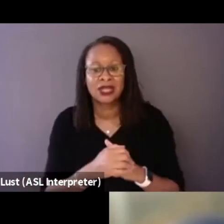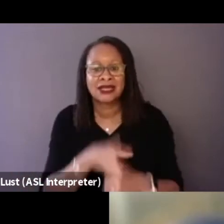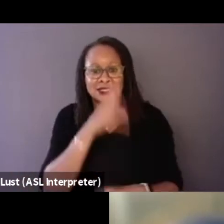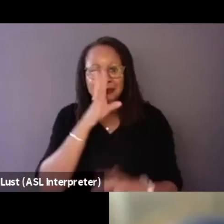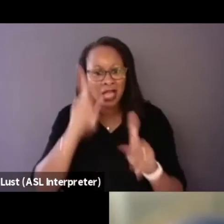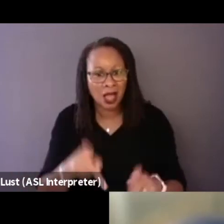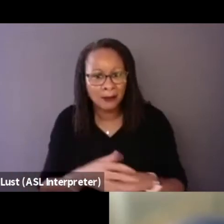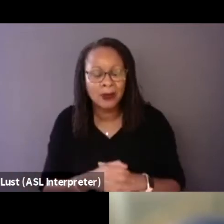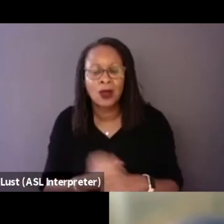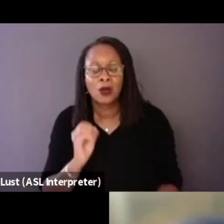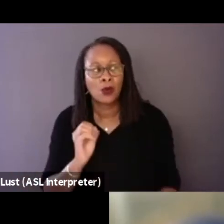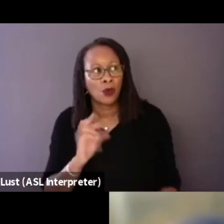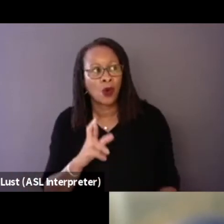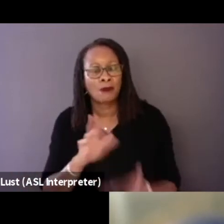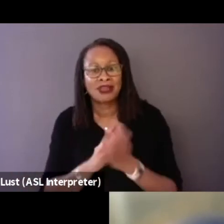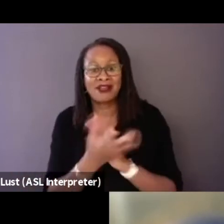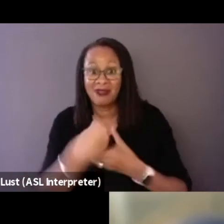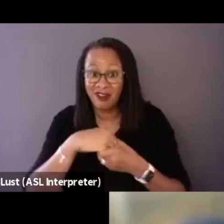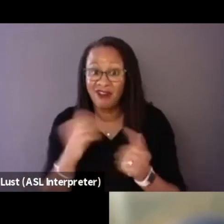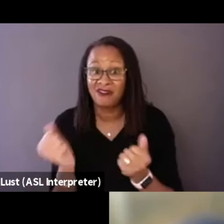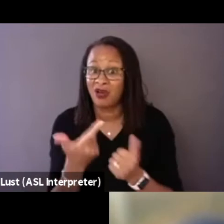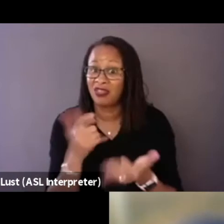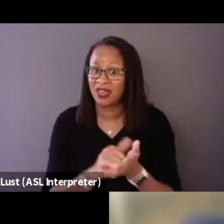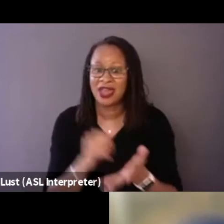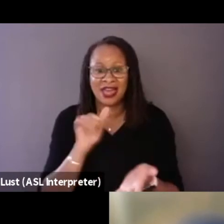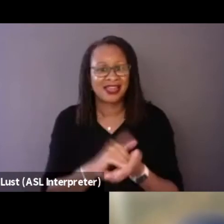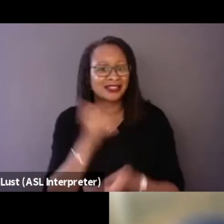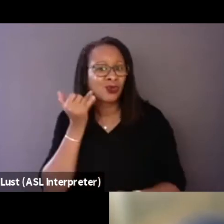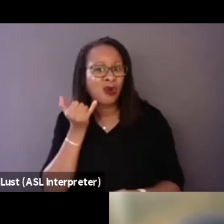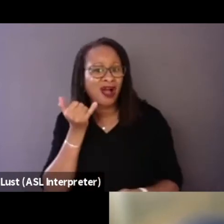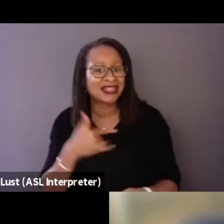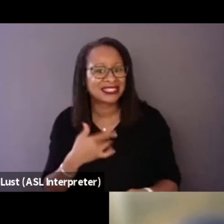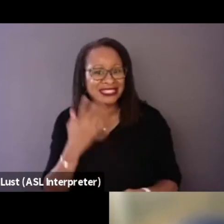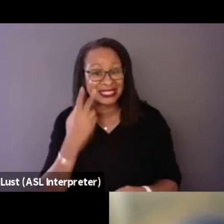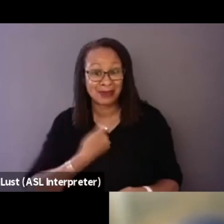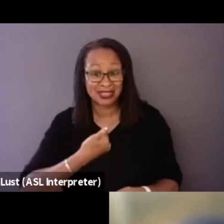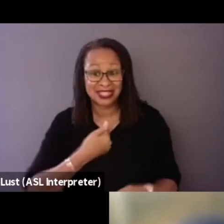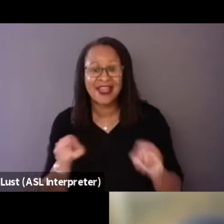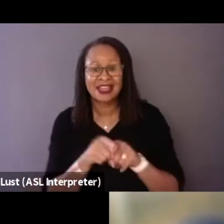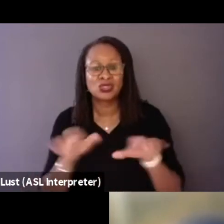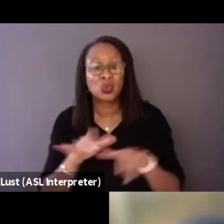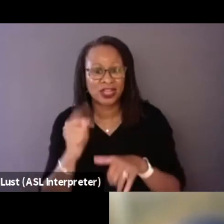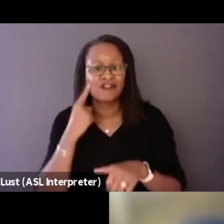or get involved in all of that, which is why I see myself doing that for those vulnerable communities.